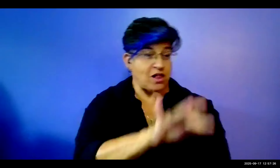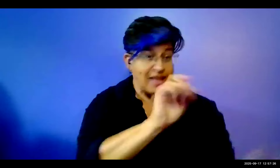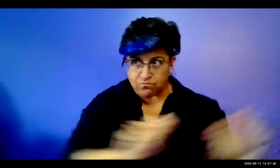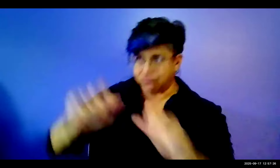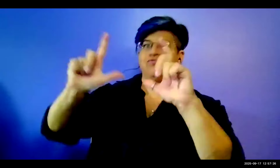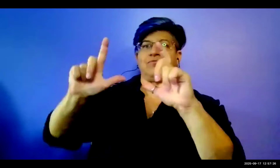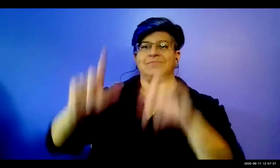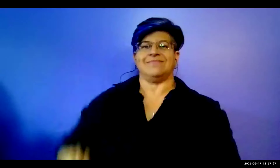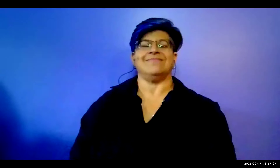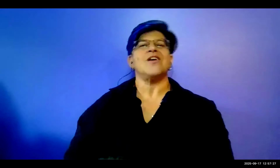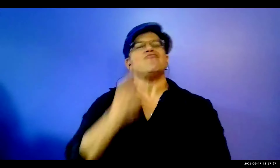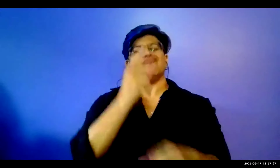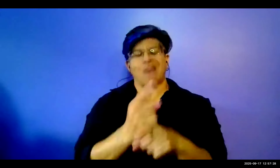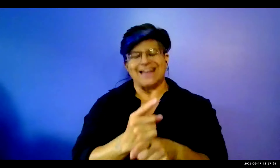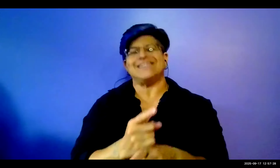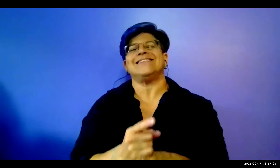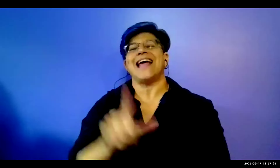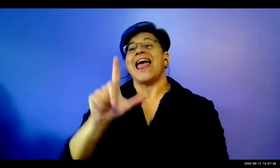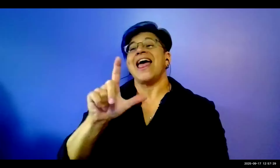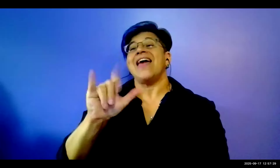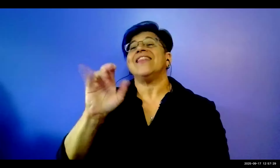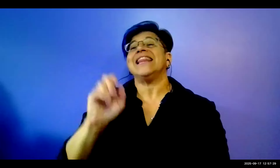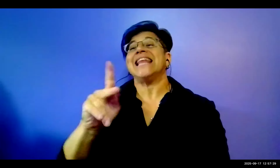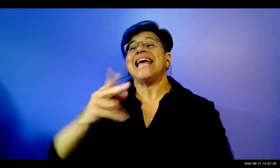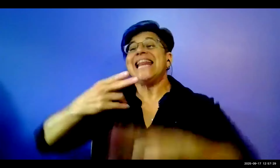Right. It's just that the link name has to be. Correctly described.